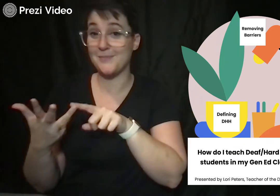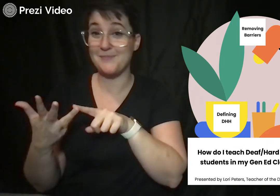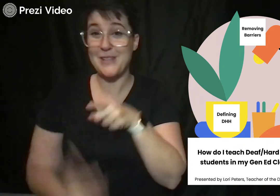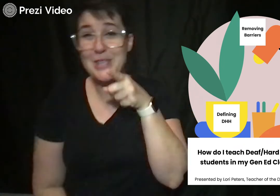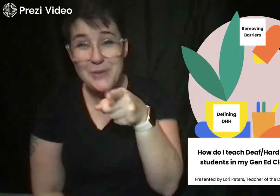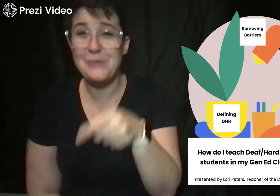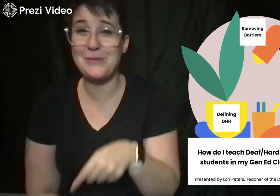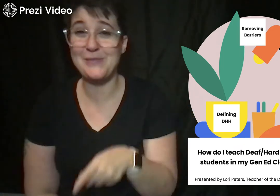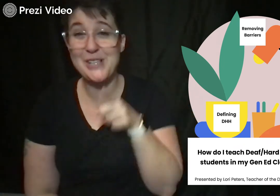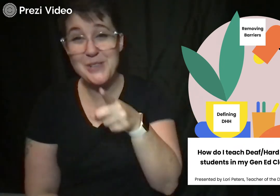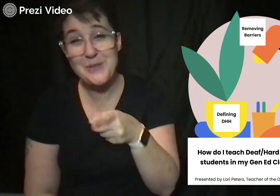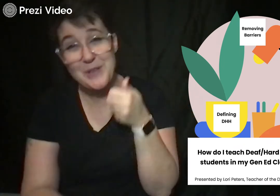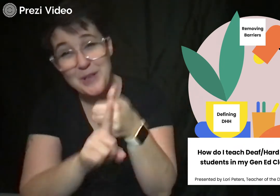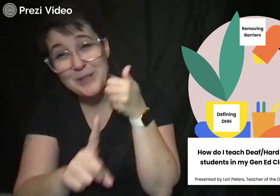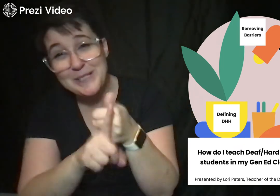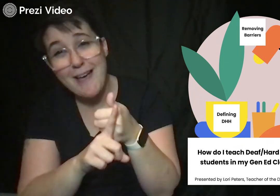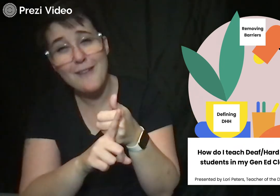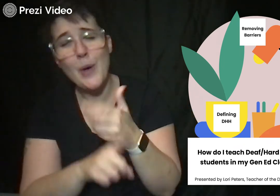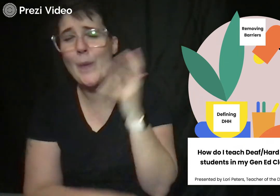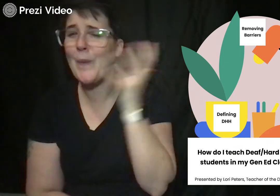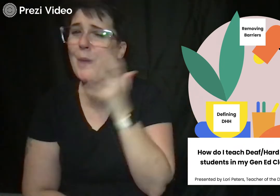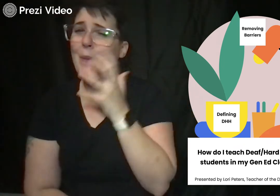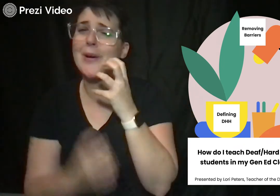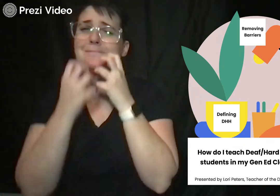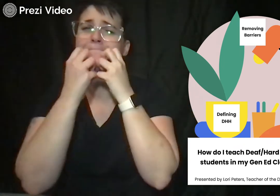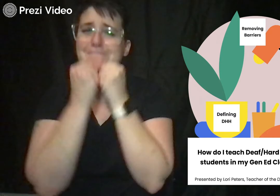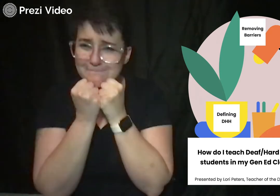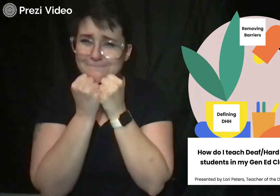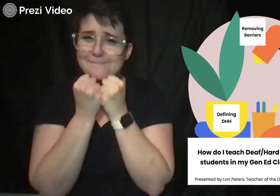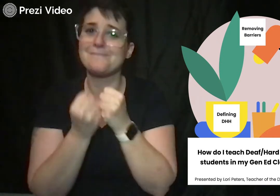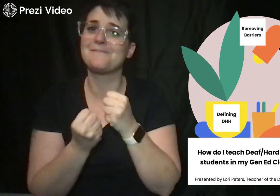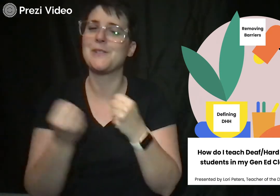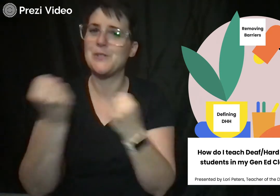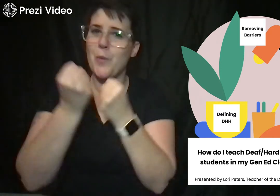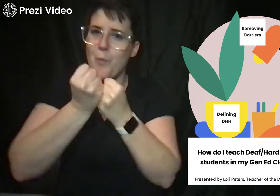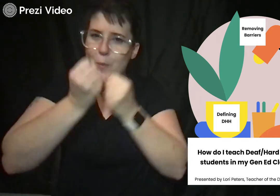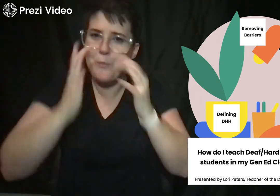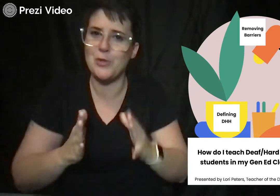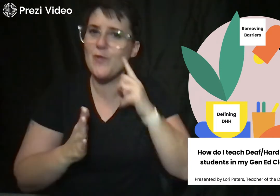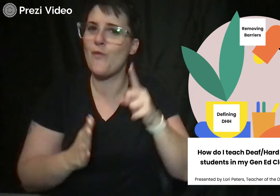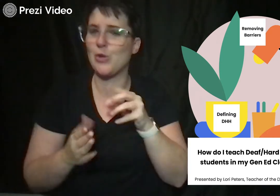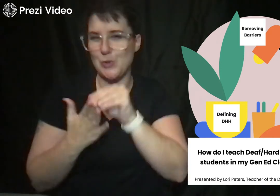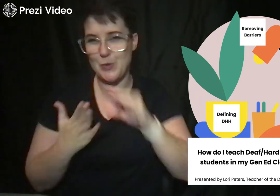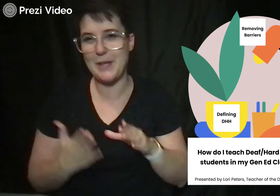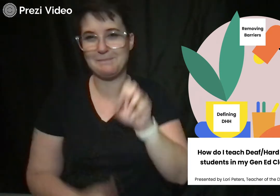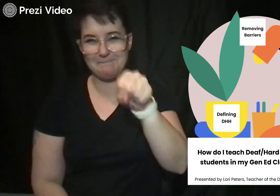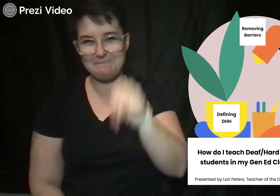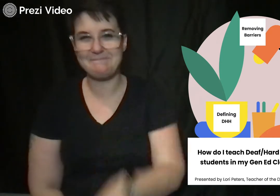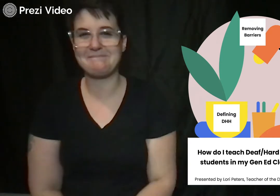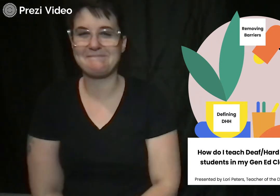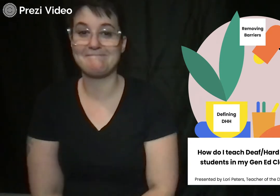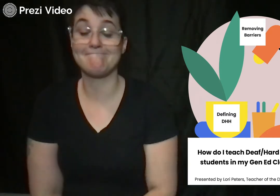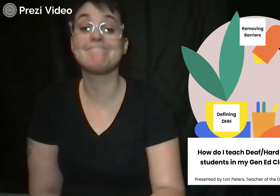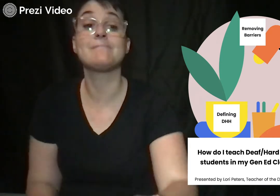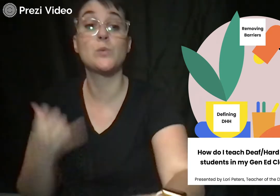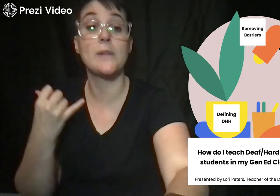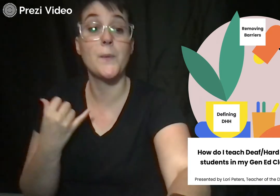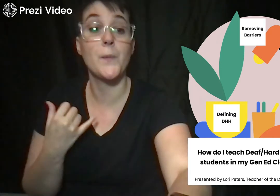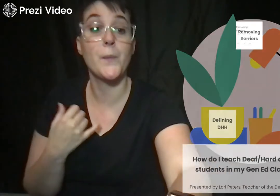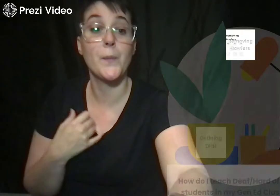And lastly: you! You are an incredibly important support provider for your student.